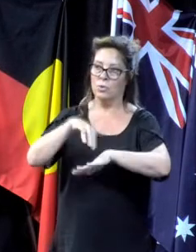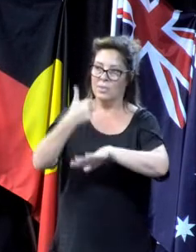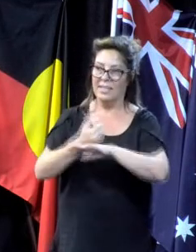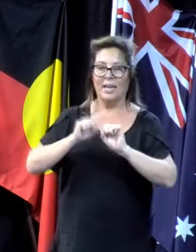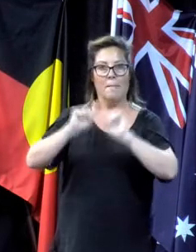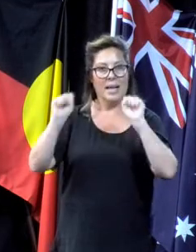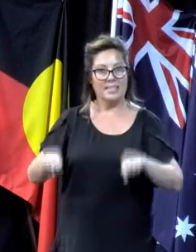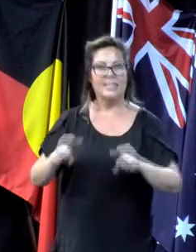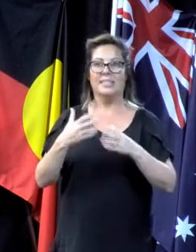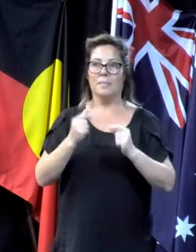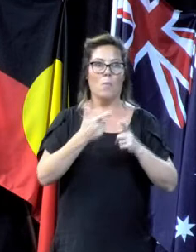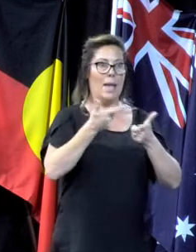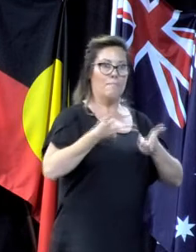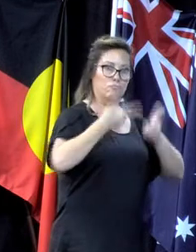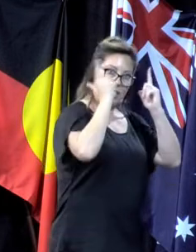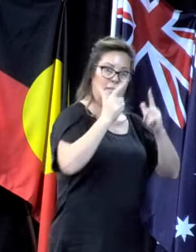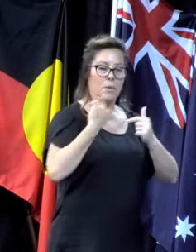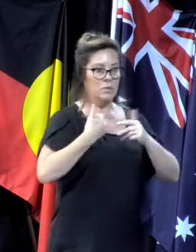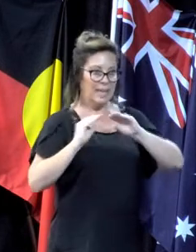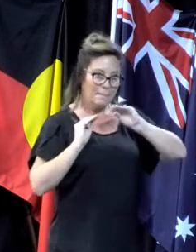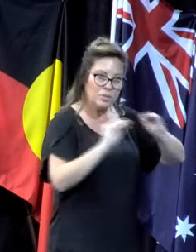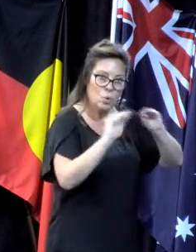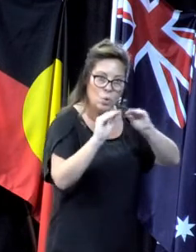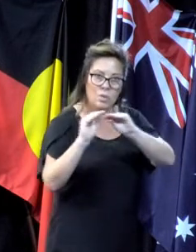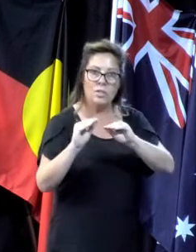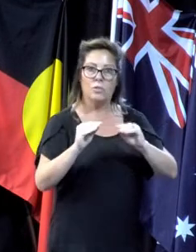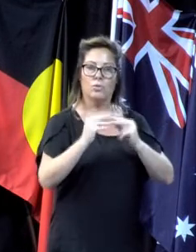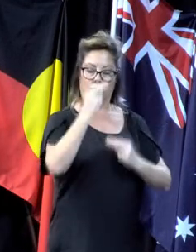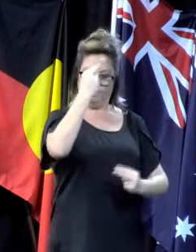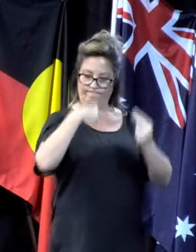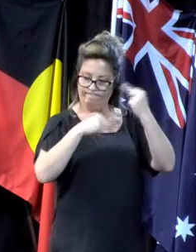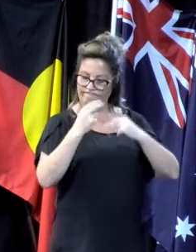coaching to reflect on their instructional leadership actions and